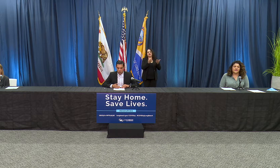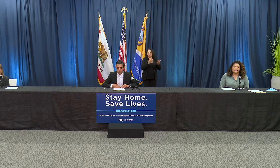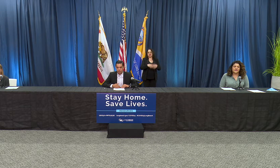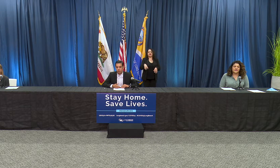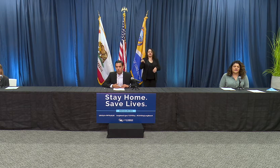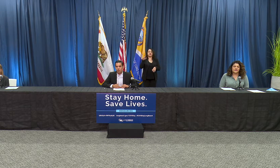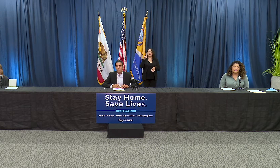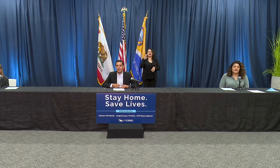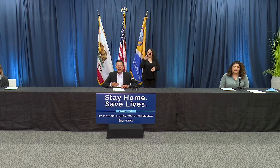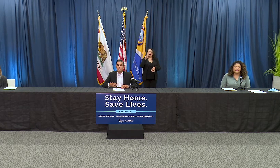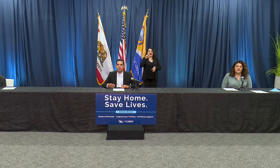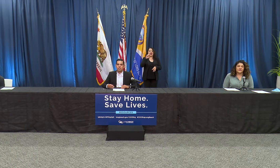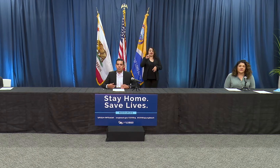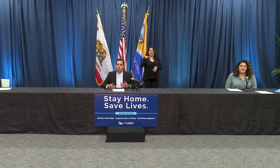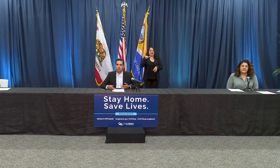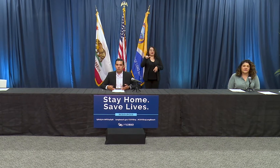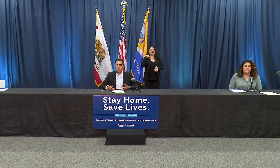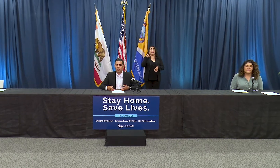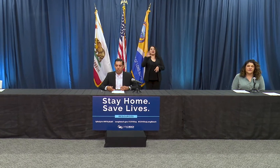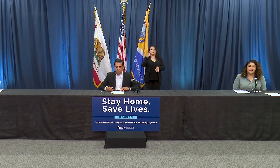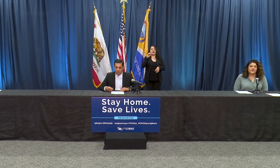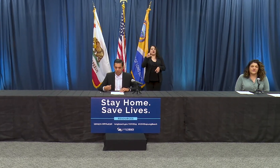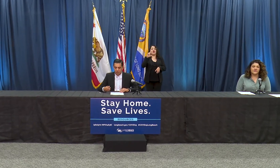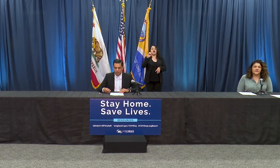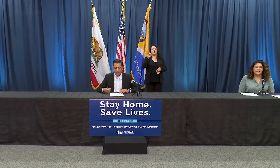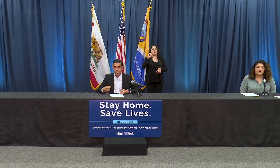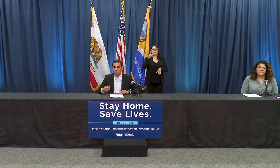joined us before and she is the Director of the Long Beach Health and Human